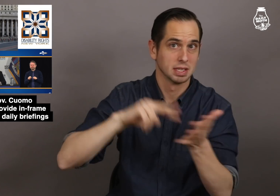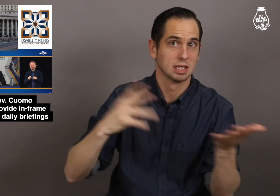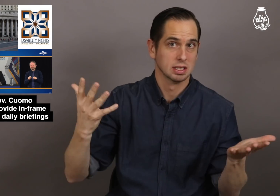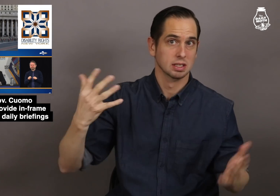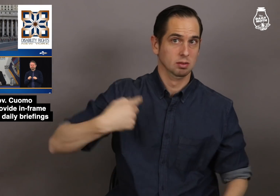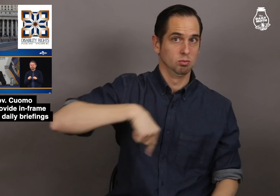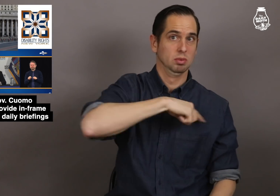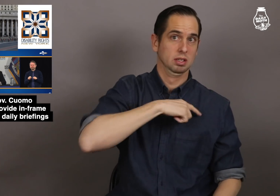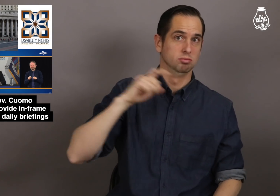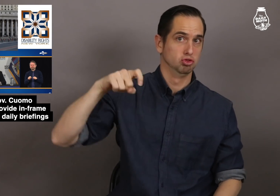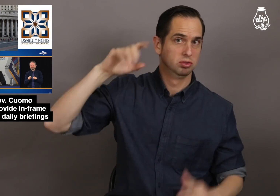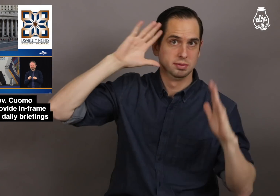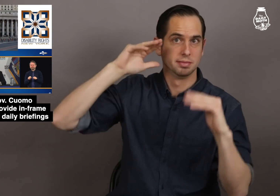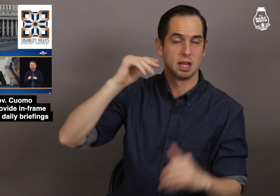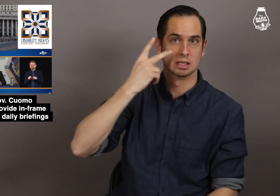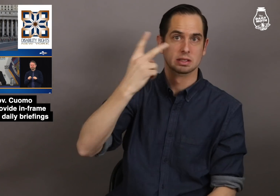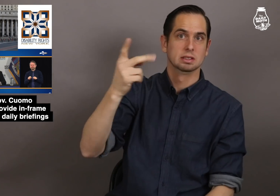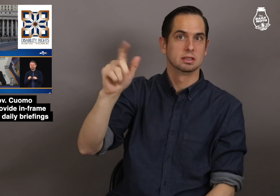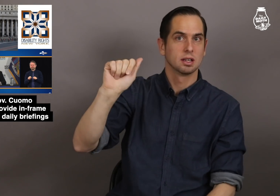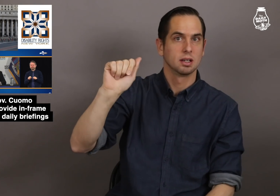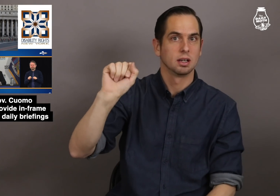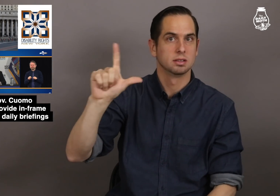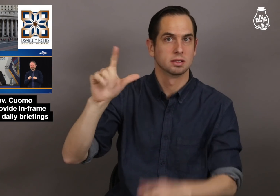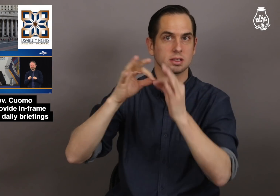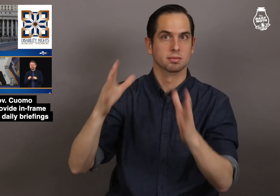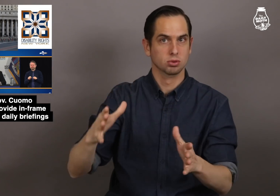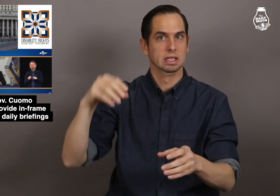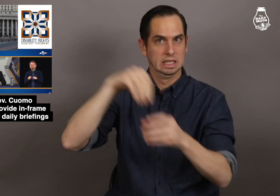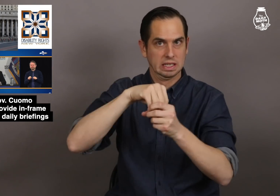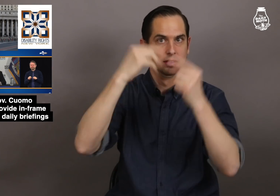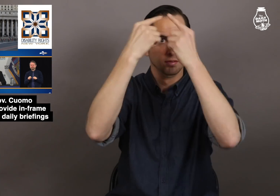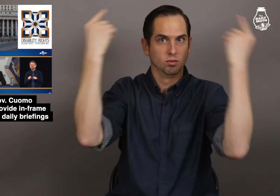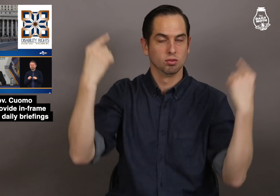It means we can expect to see an ASL interpreter